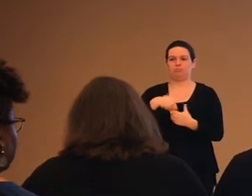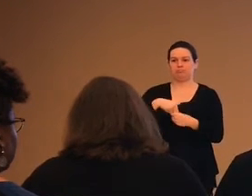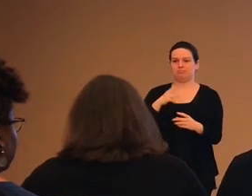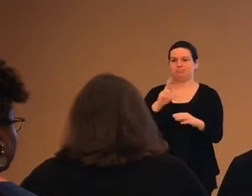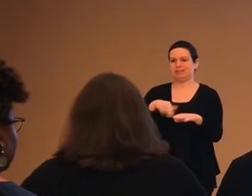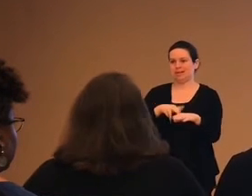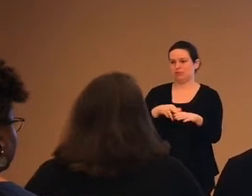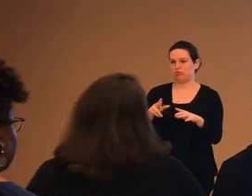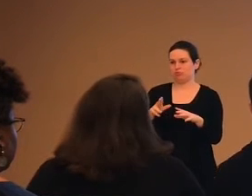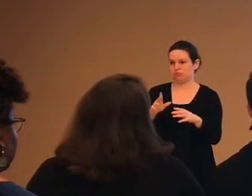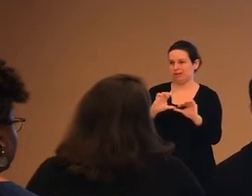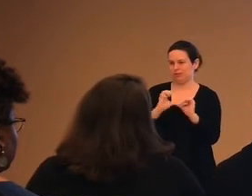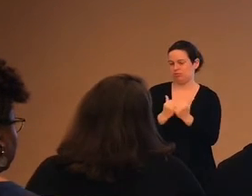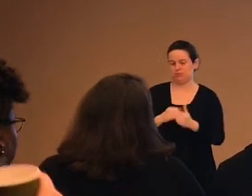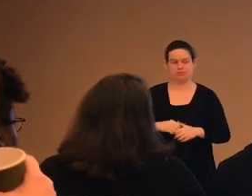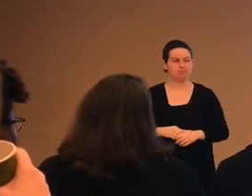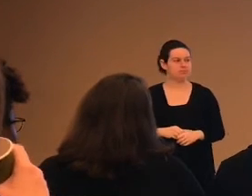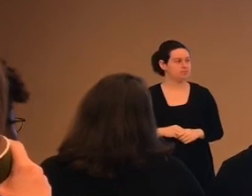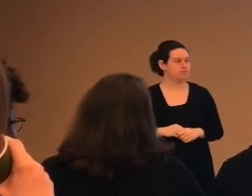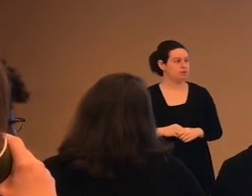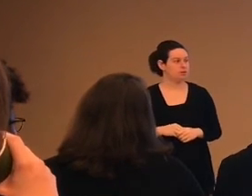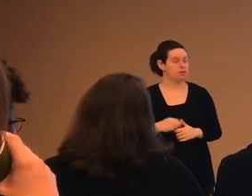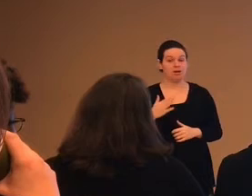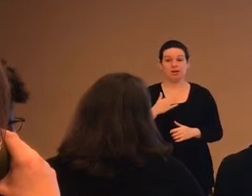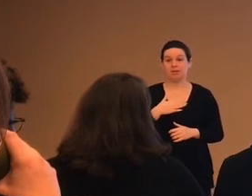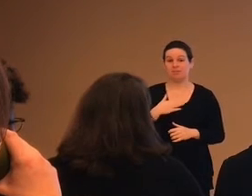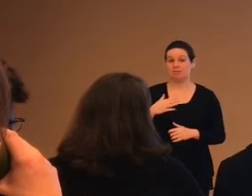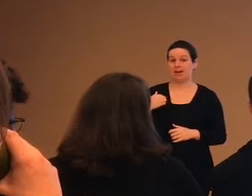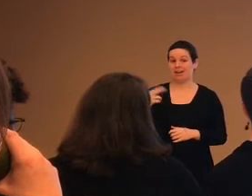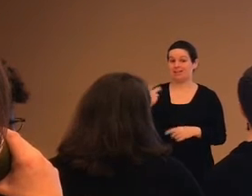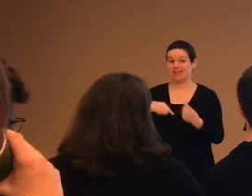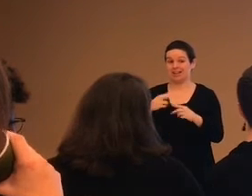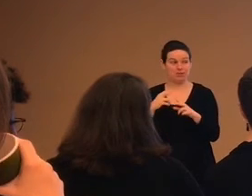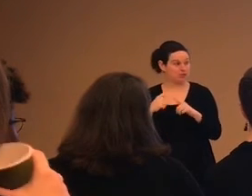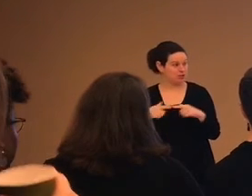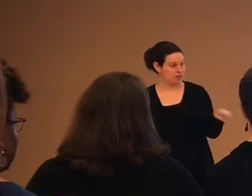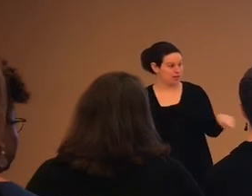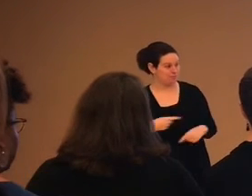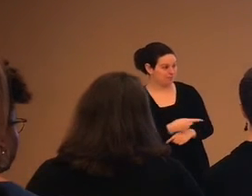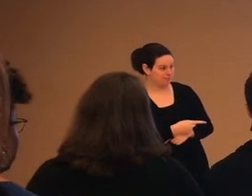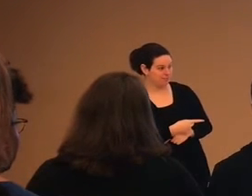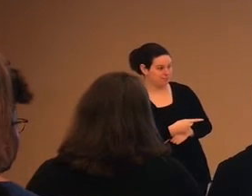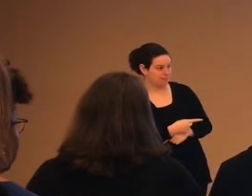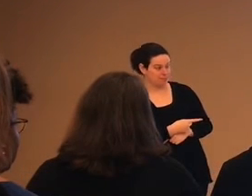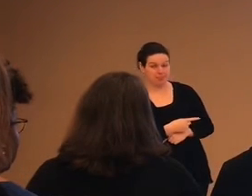So my sign language name is Rainer, Rhonda letter R twice over my badge